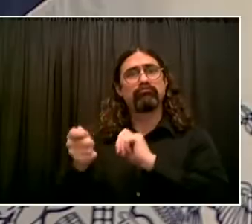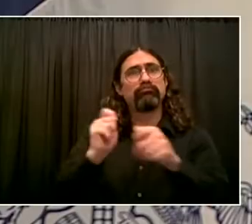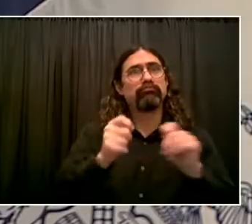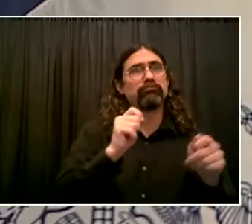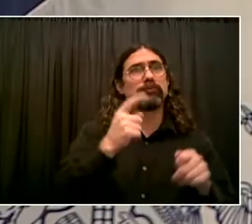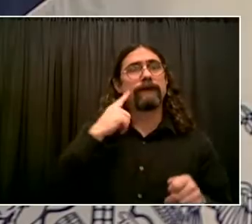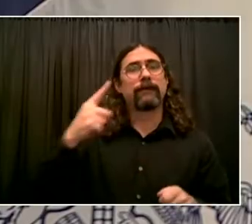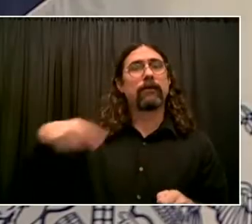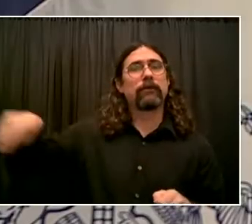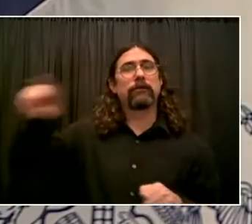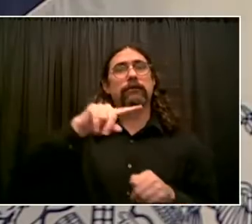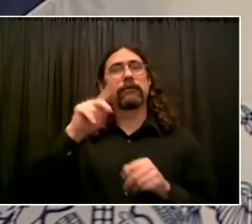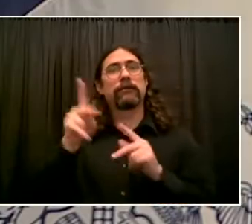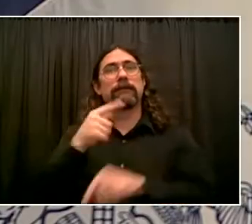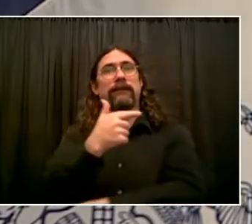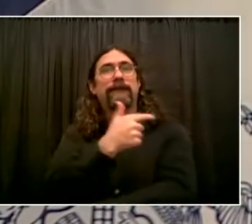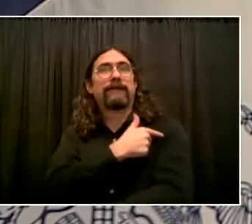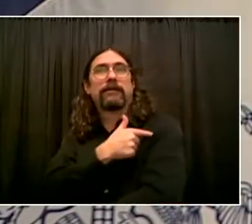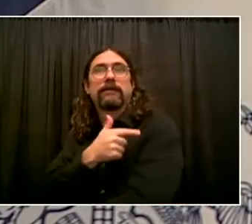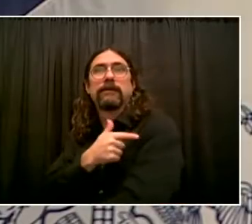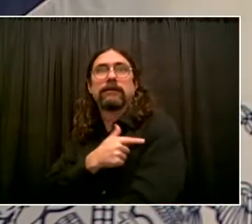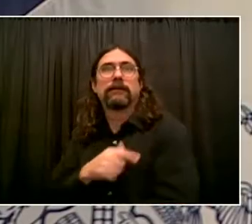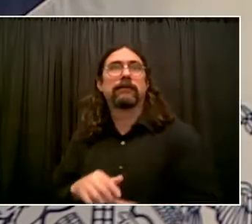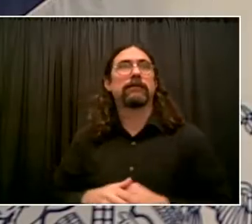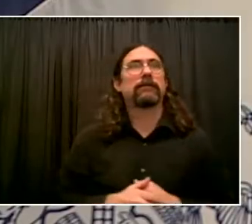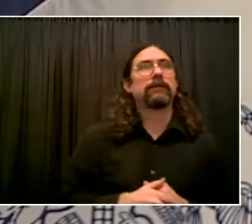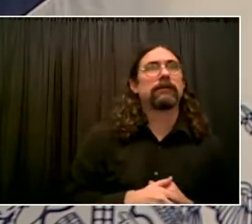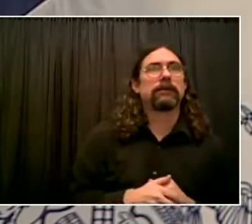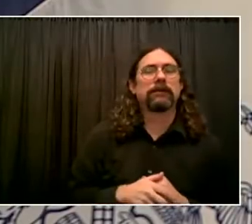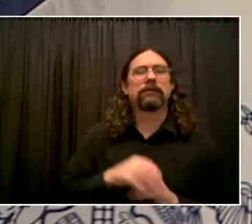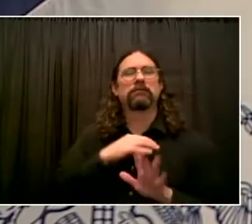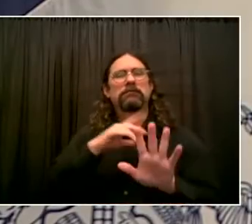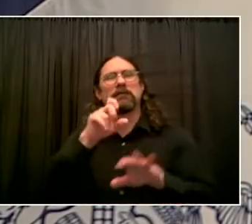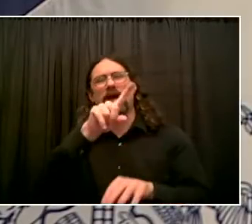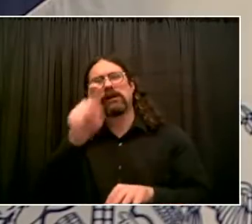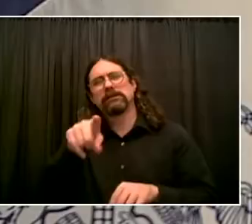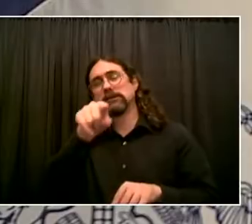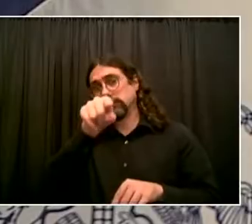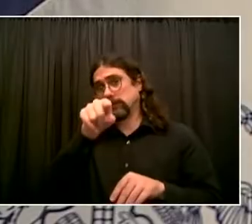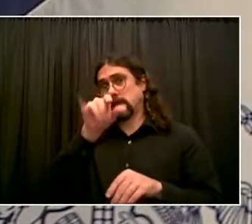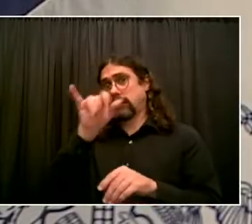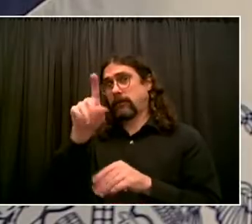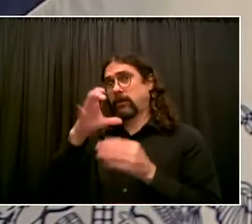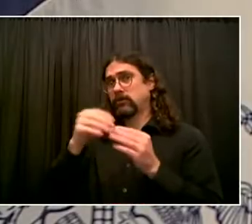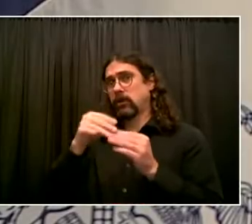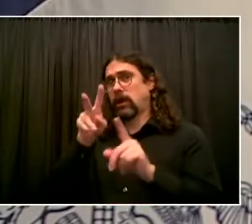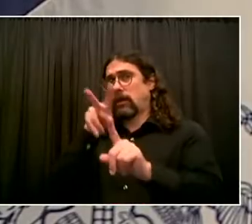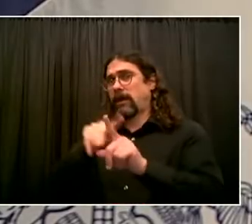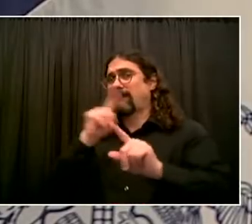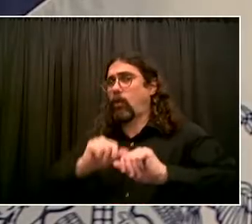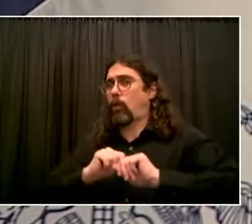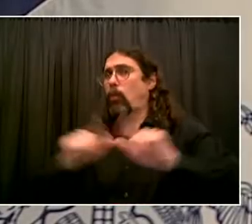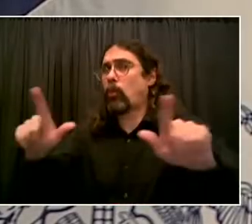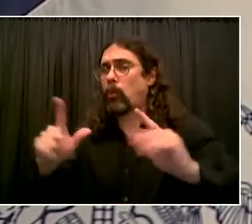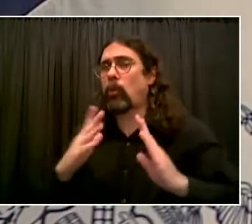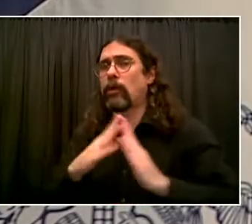IS THAT ONLY FOR SOMOS CLINICS